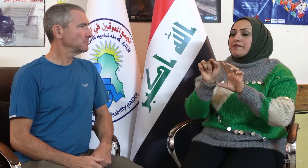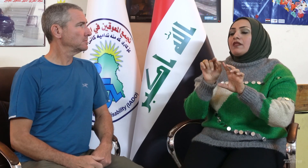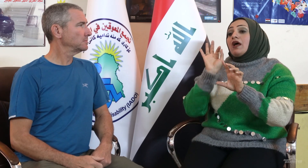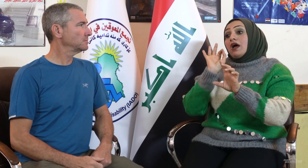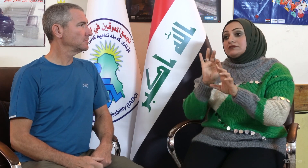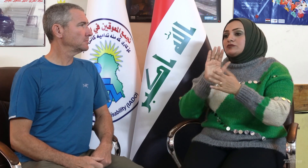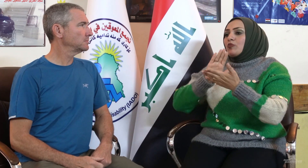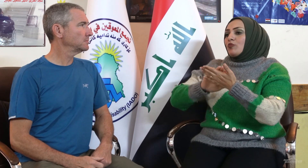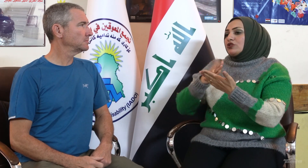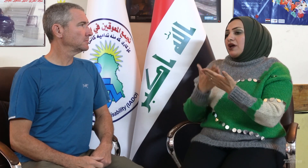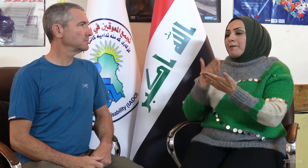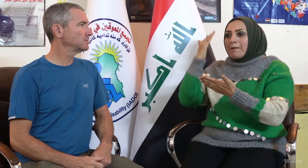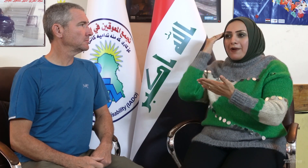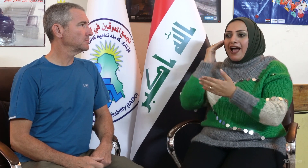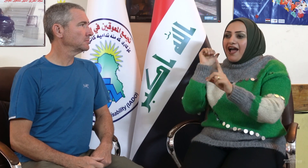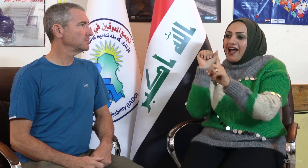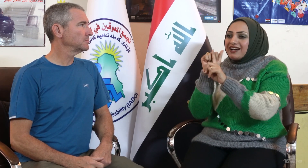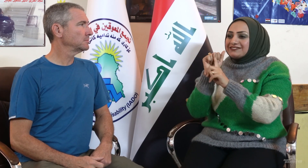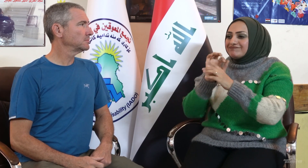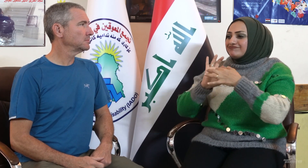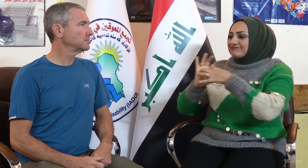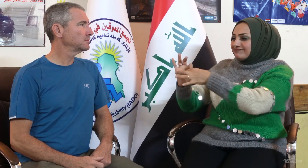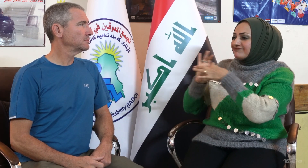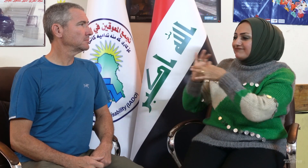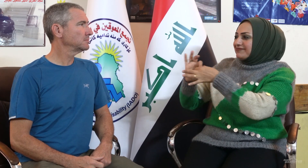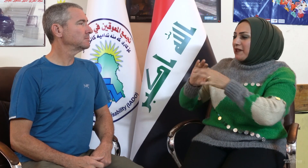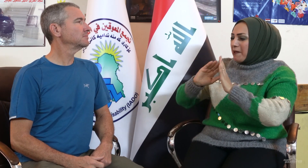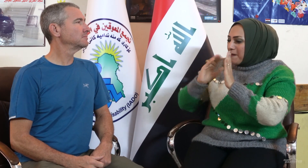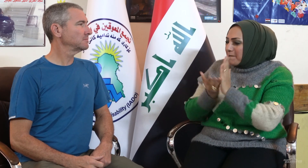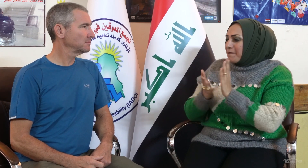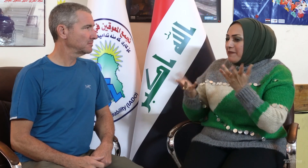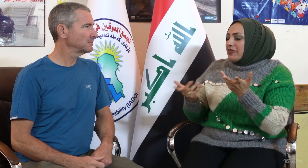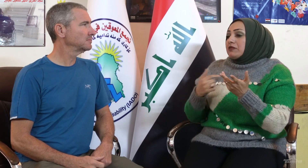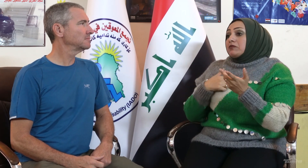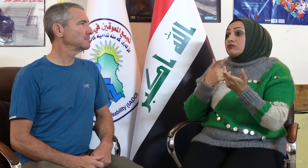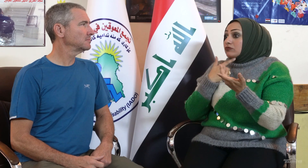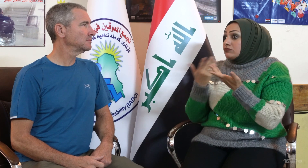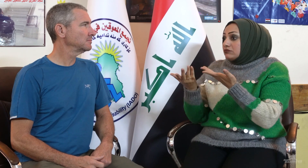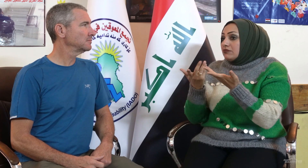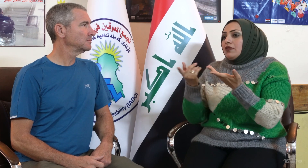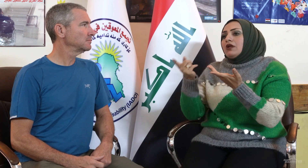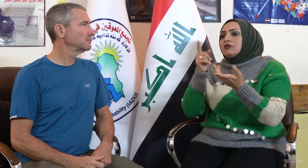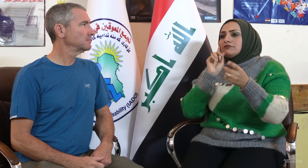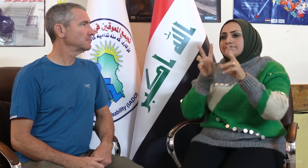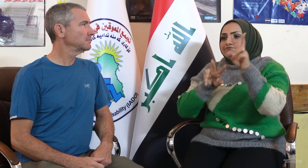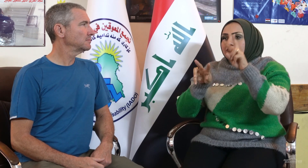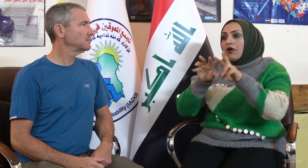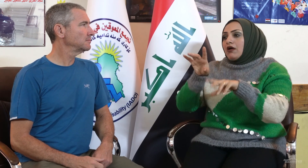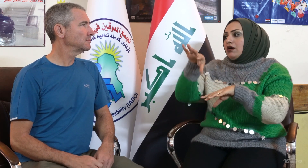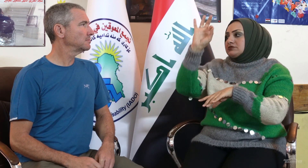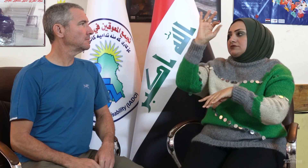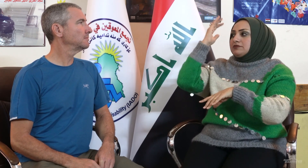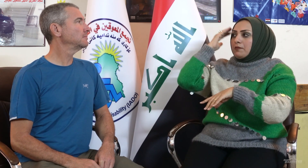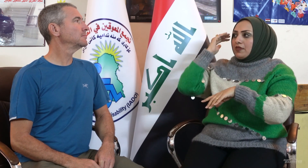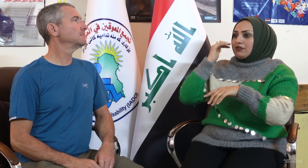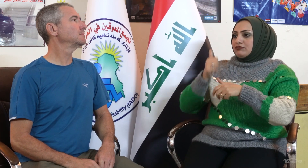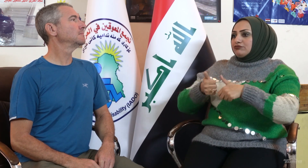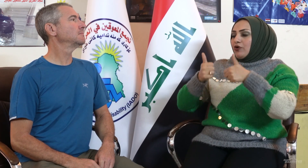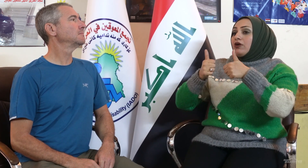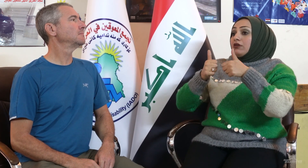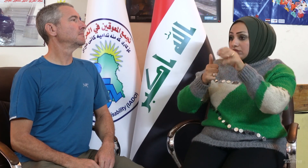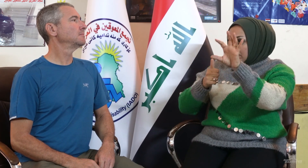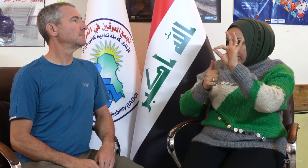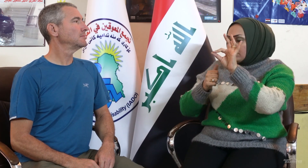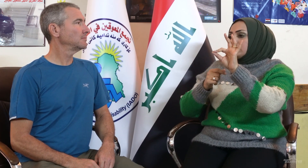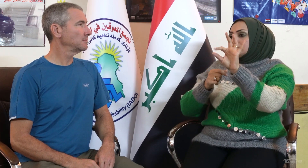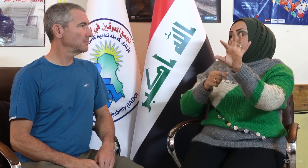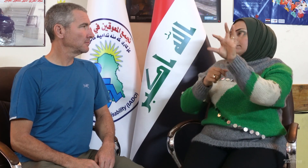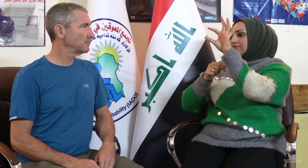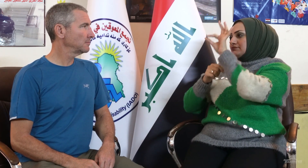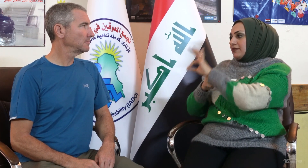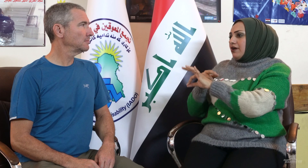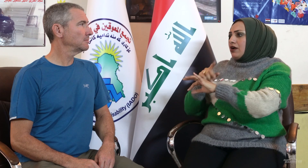It’s important for pregnant women to feel a connection to their care.